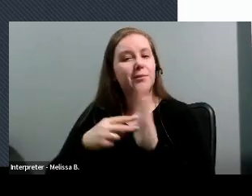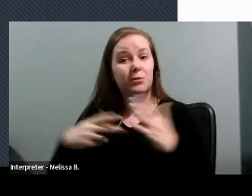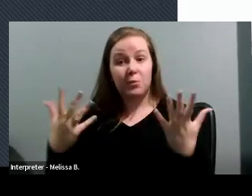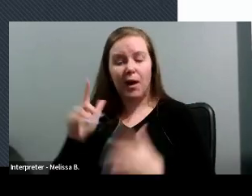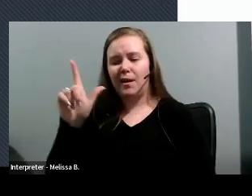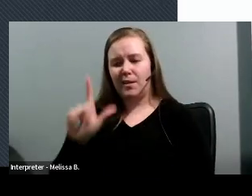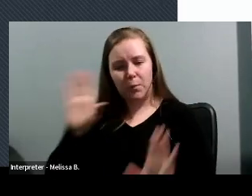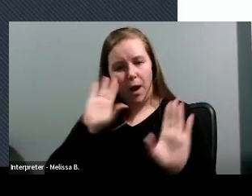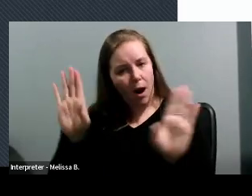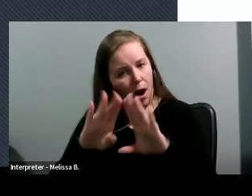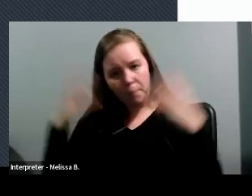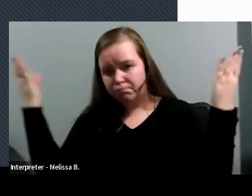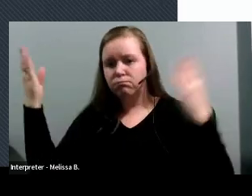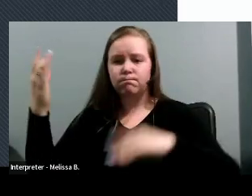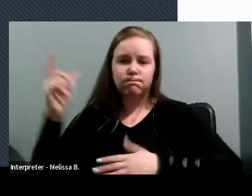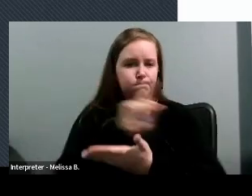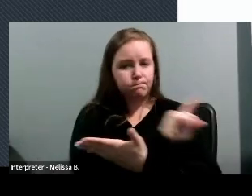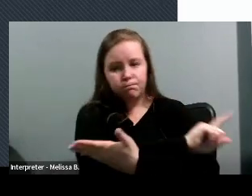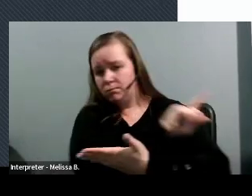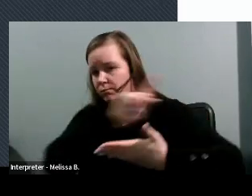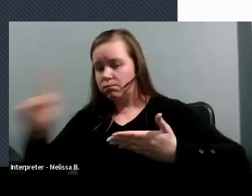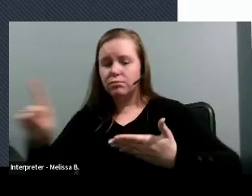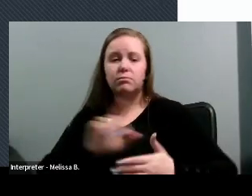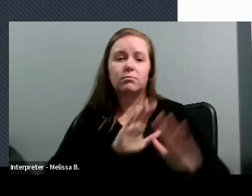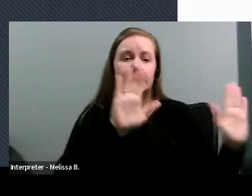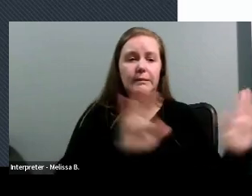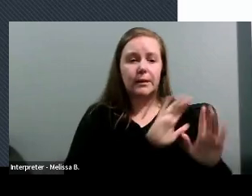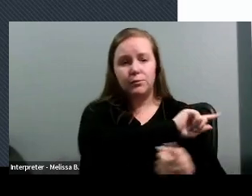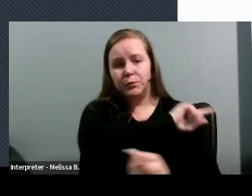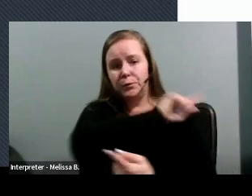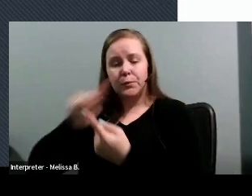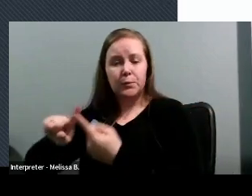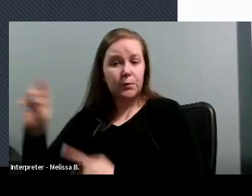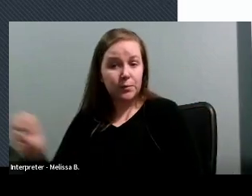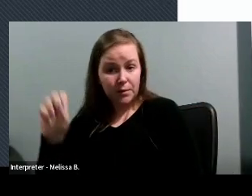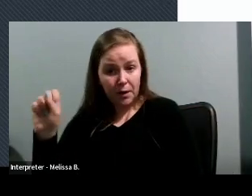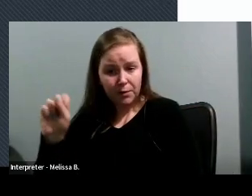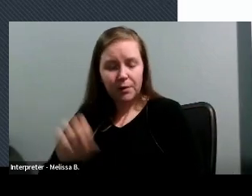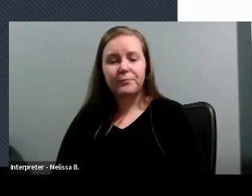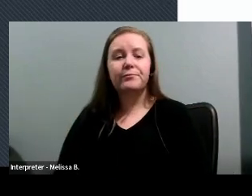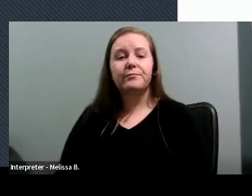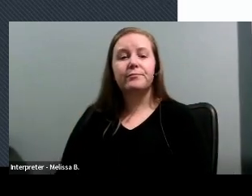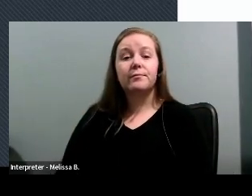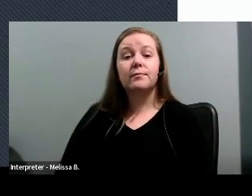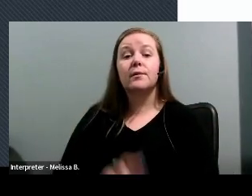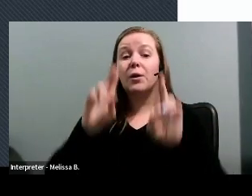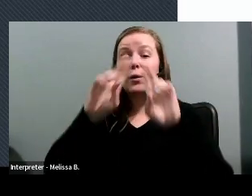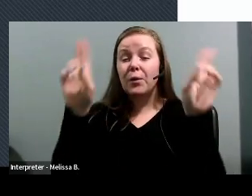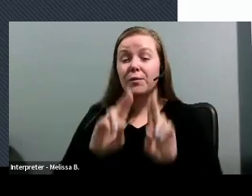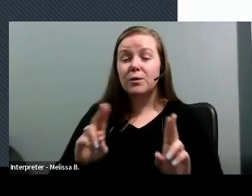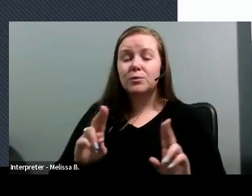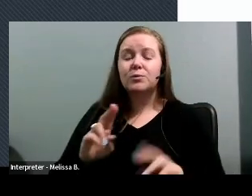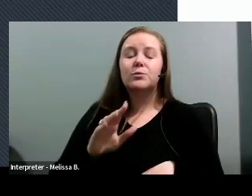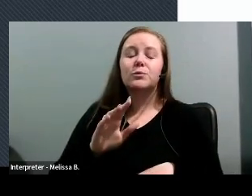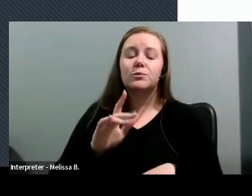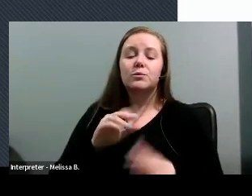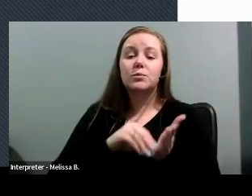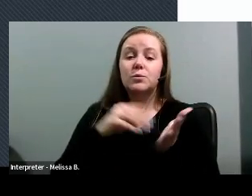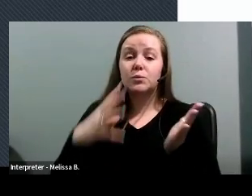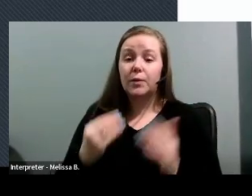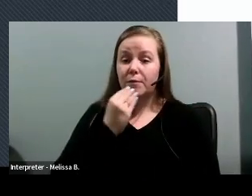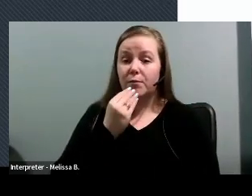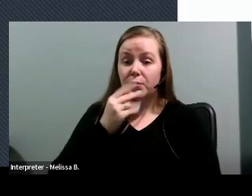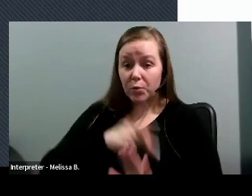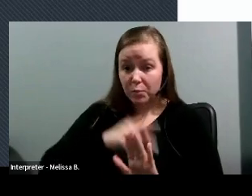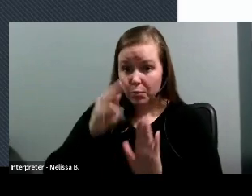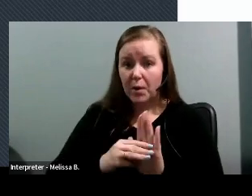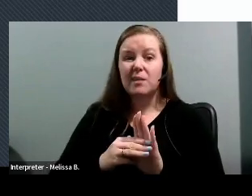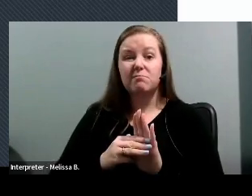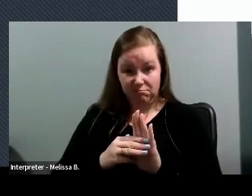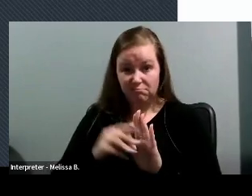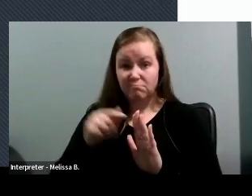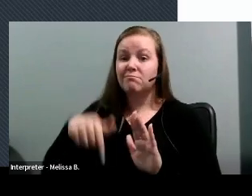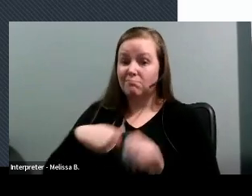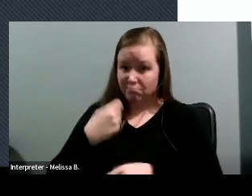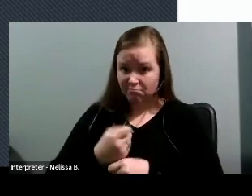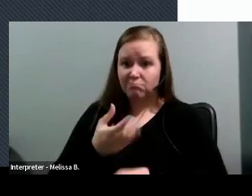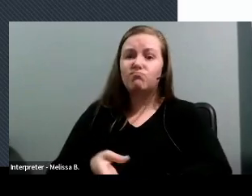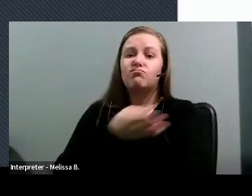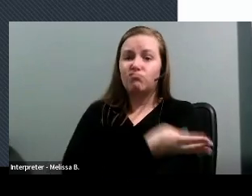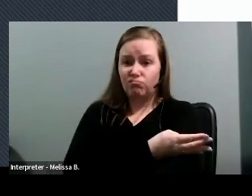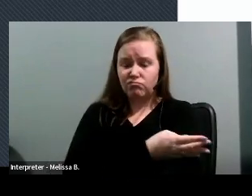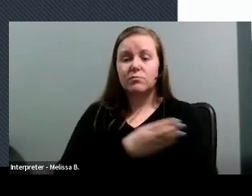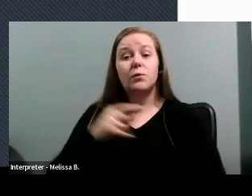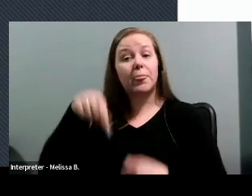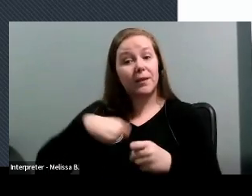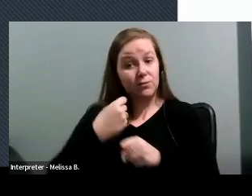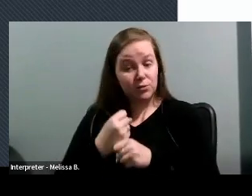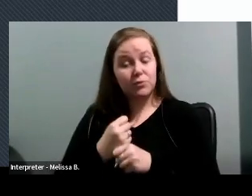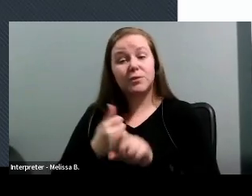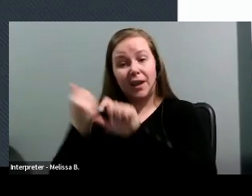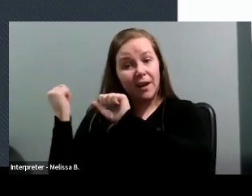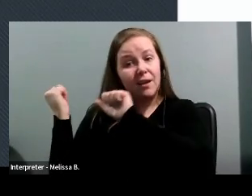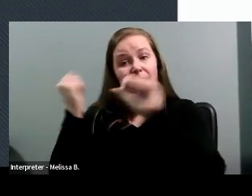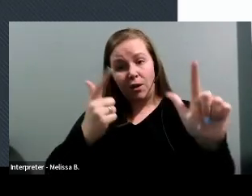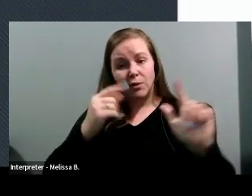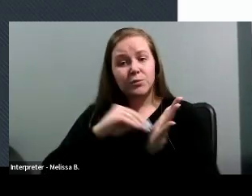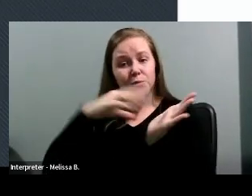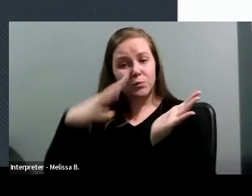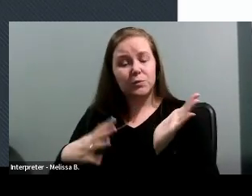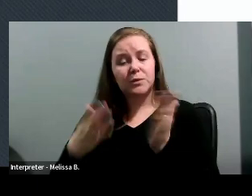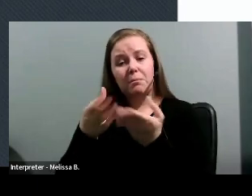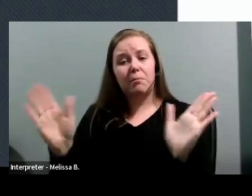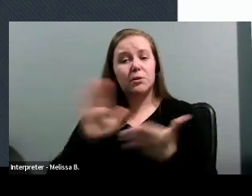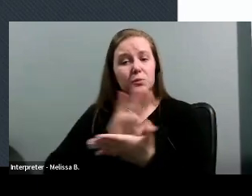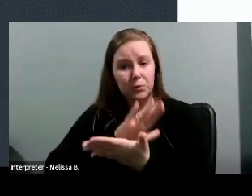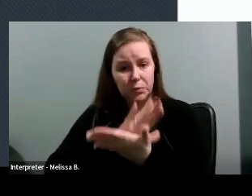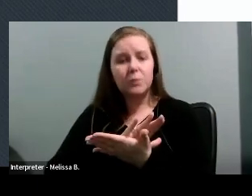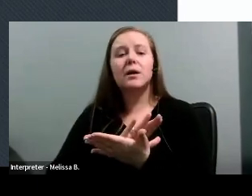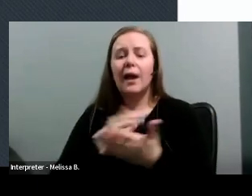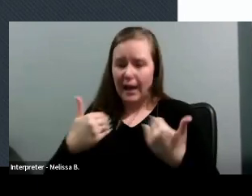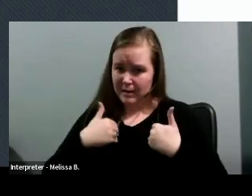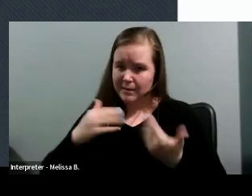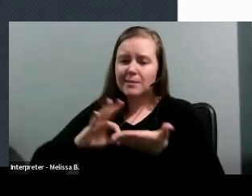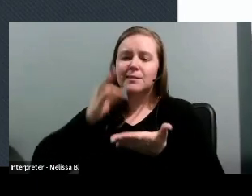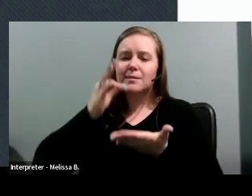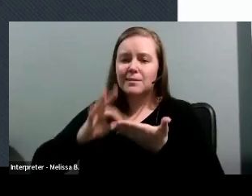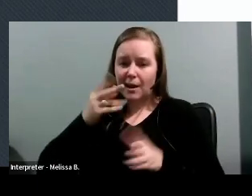Melissa Wong (she/her), SPT: And and we've seen the investments in the Universal Student Food Program so that, by next year, by the end of this year, every student, in, in public school in the city, is gonna have, access to a snack program every single day.